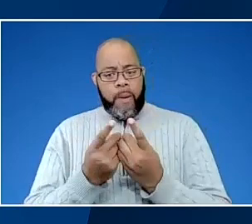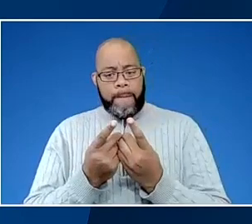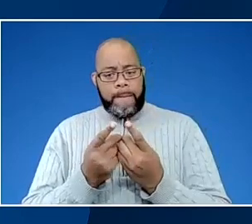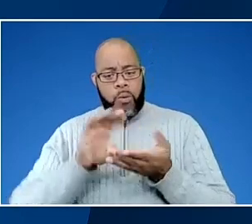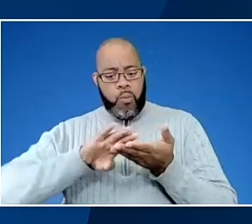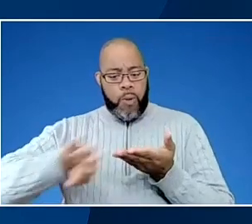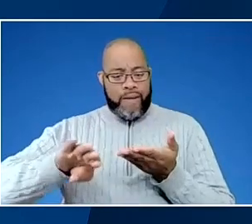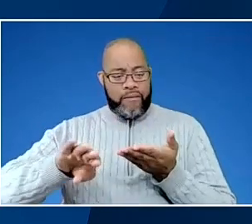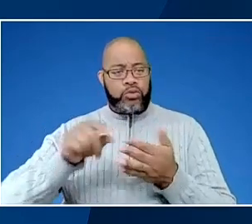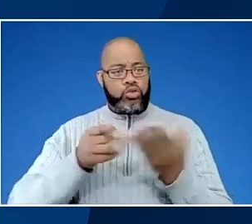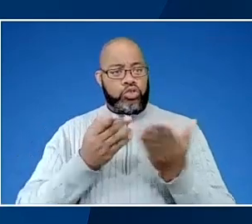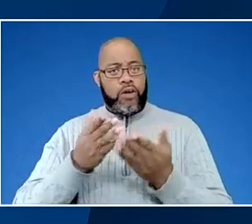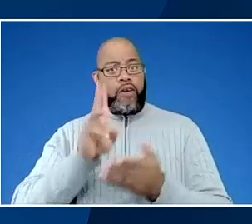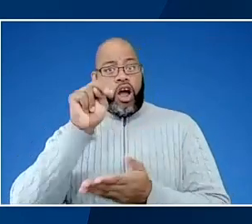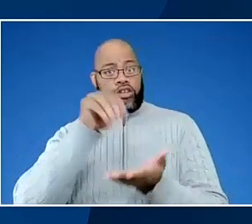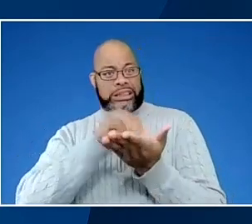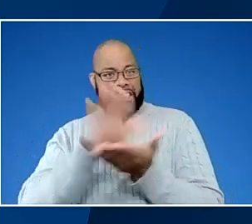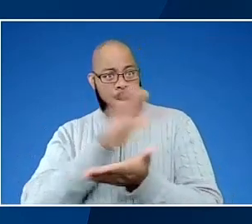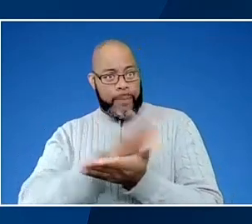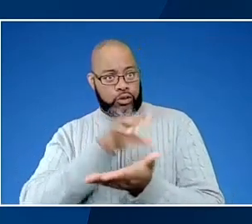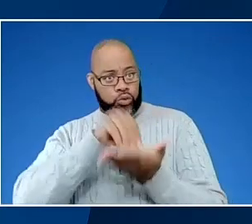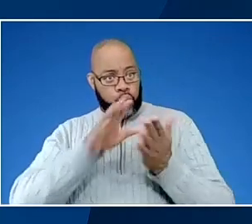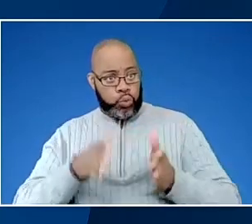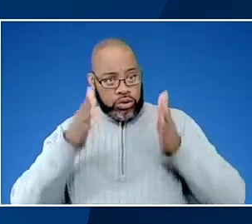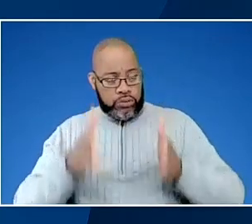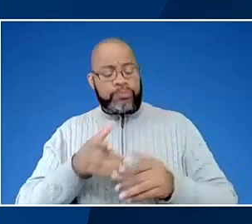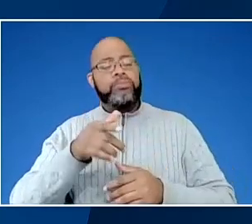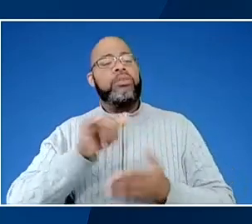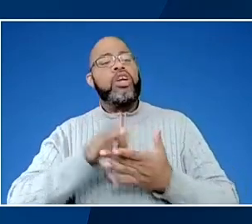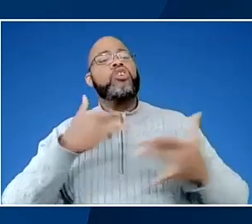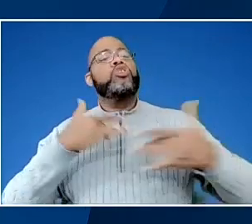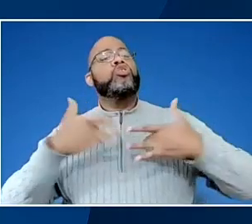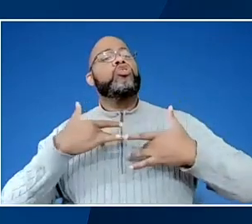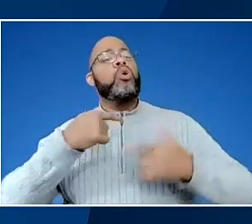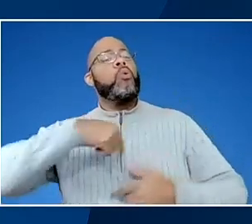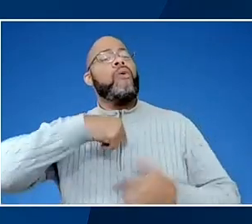undocumented students. The concern that we have currently,